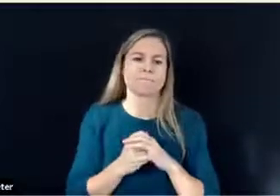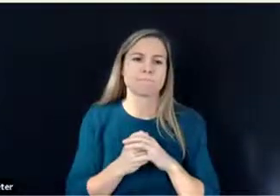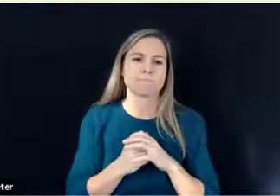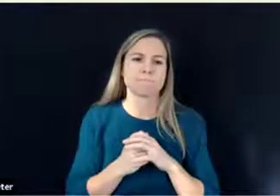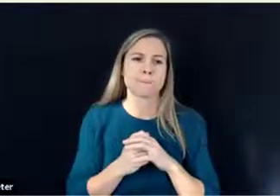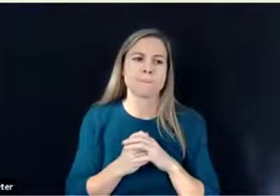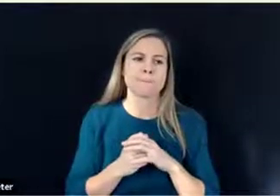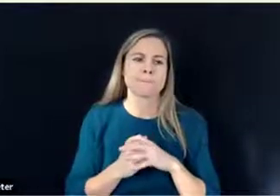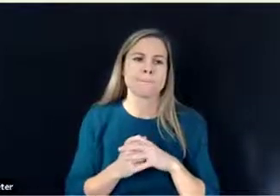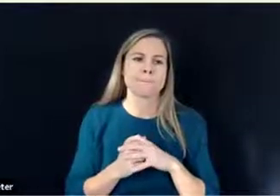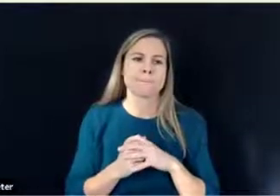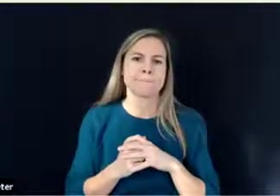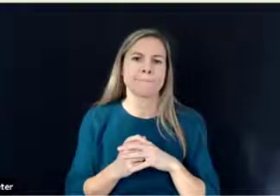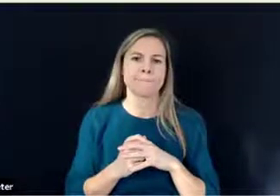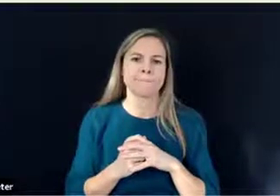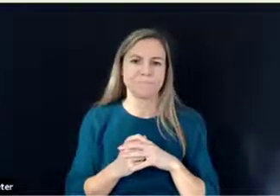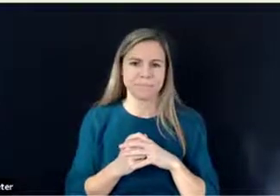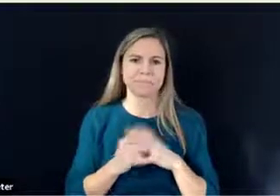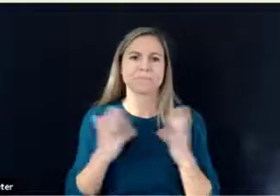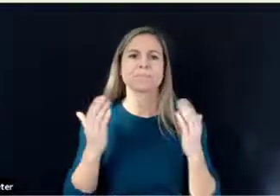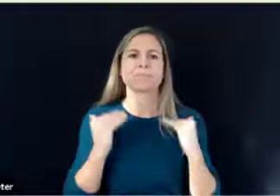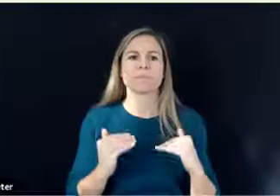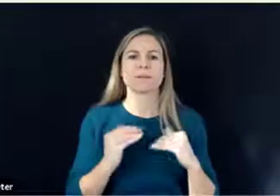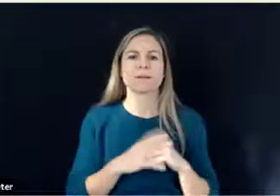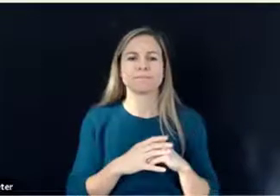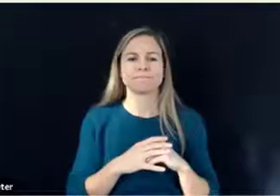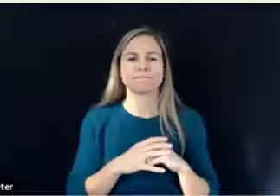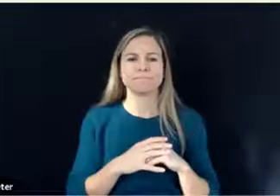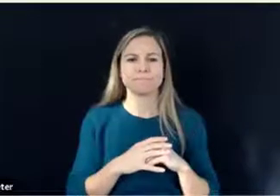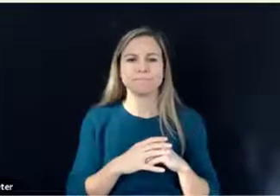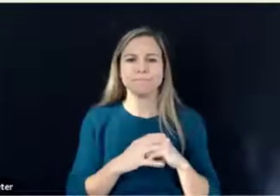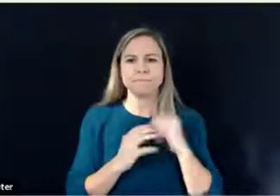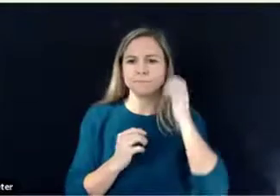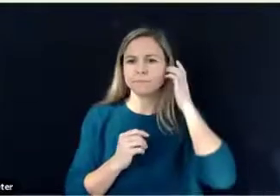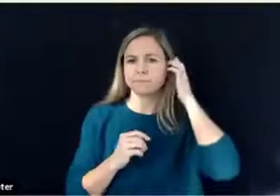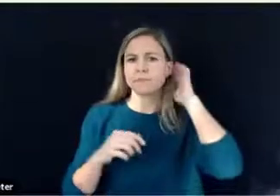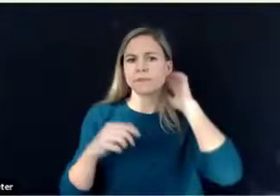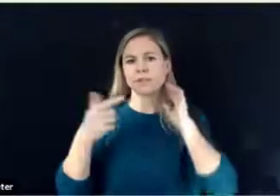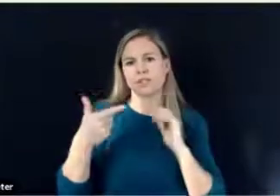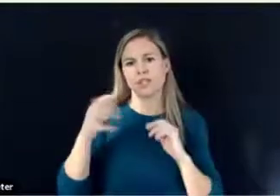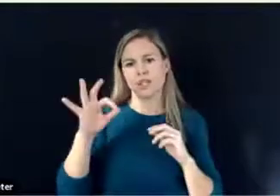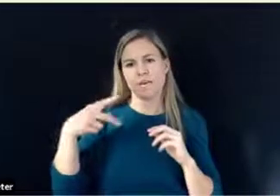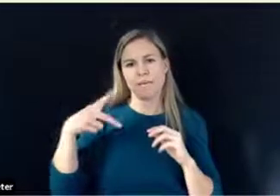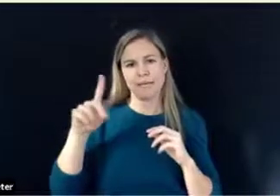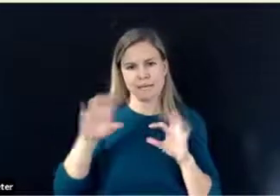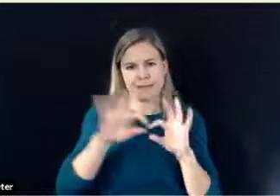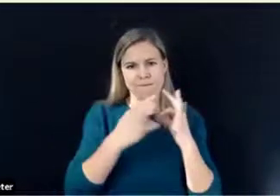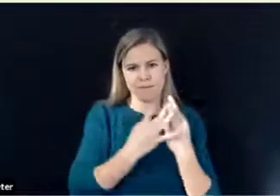And so, the GFPD Family and Scientific Conference this past year in 2019,